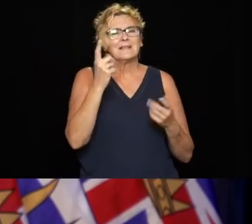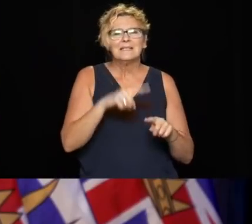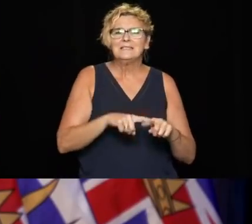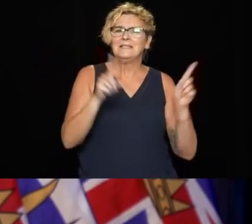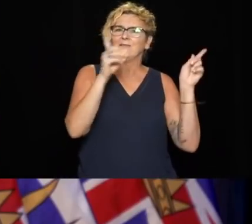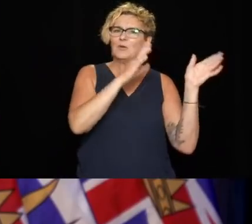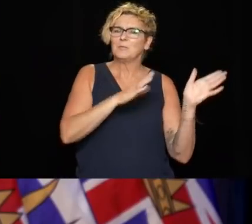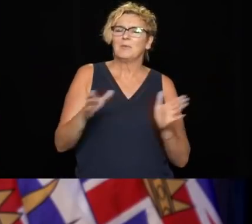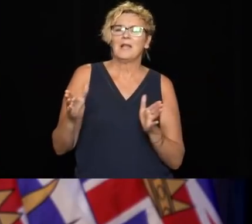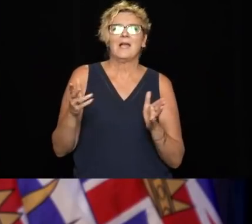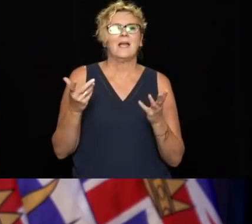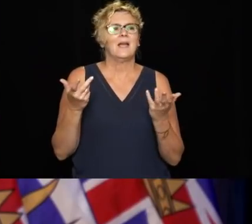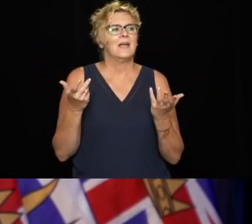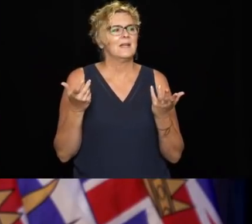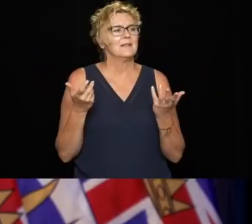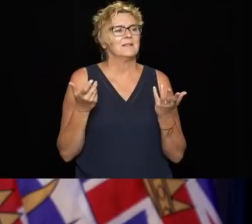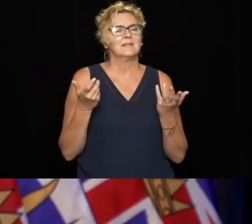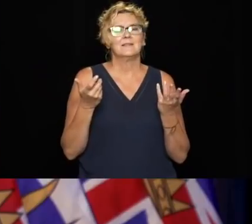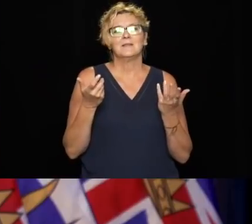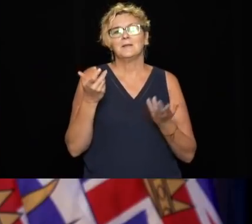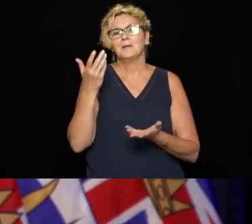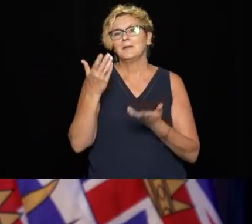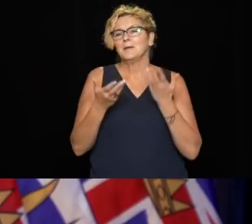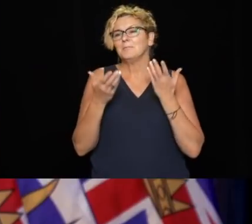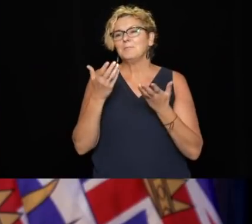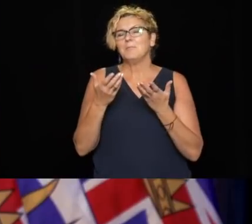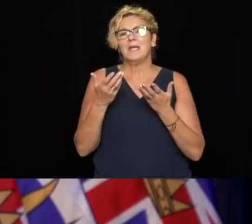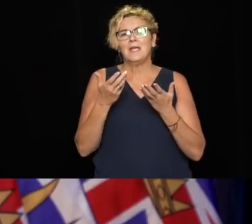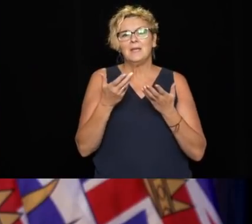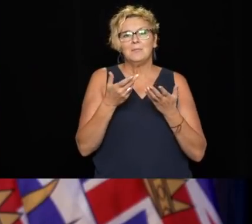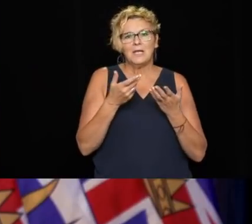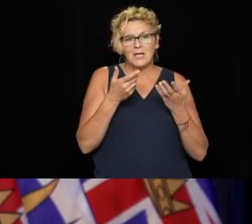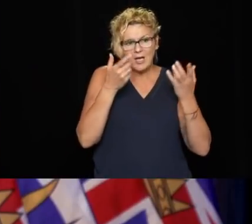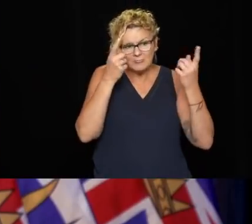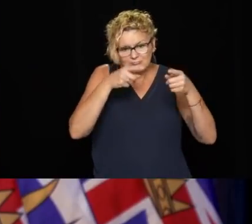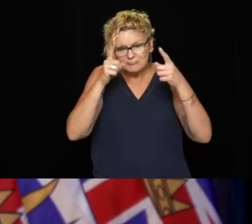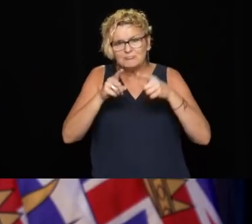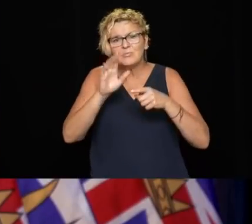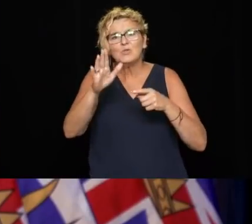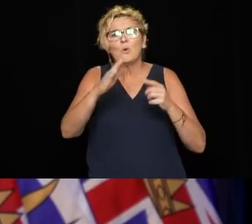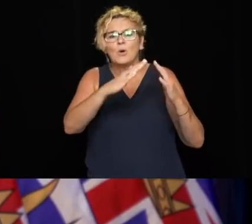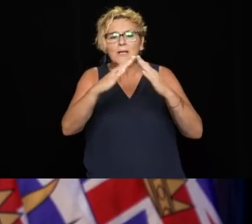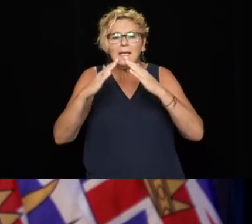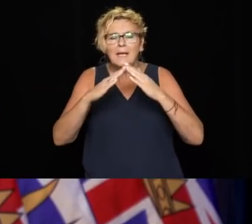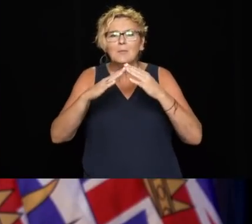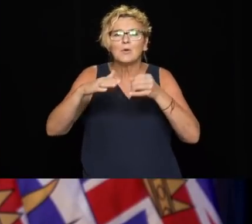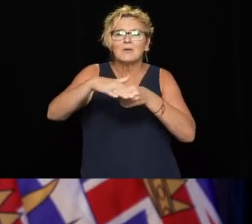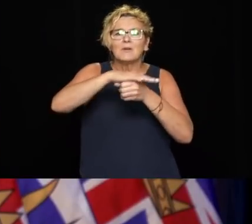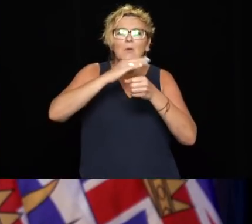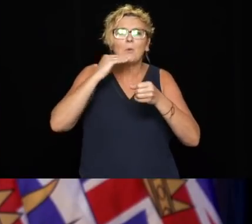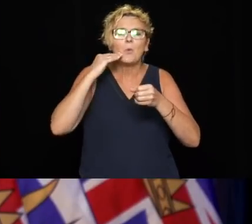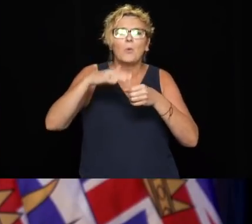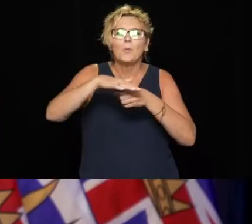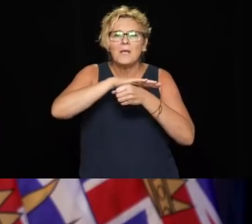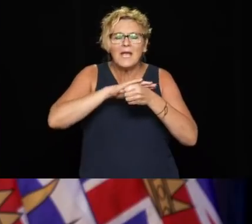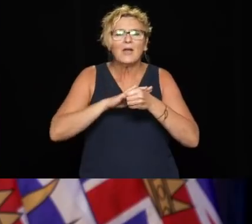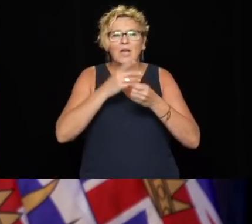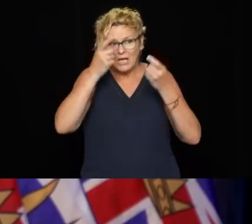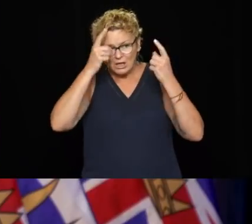this year, it is just going to look different like everything is looking different during this pandemic. We are working on some guidance that will put